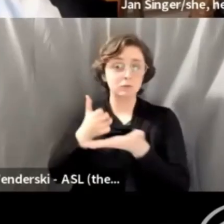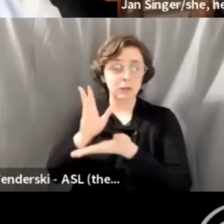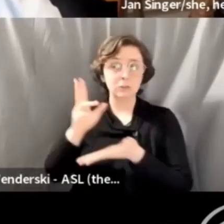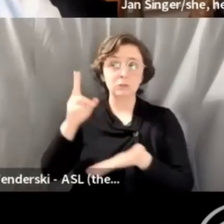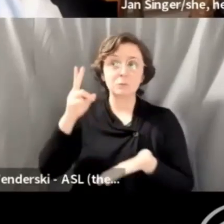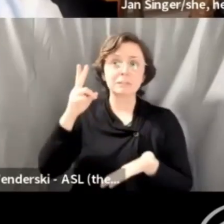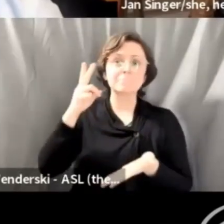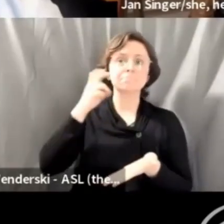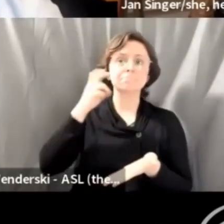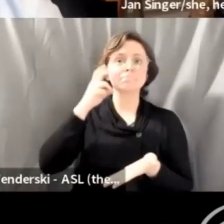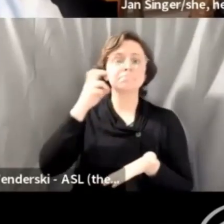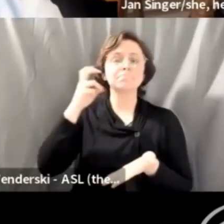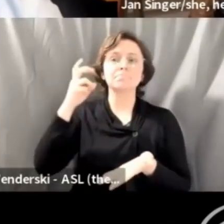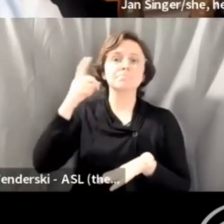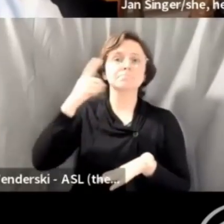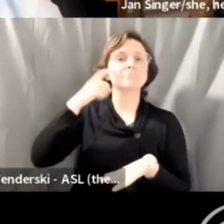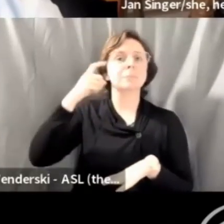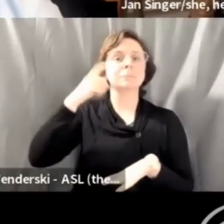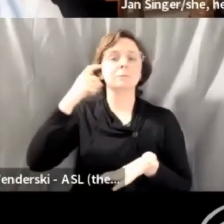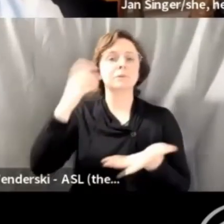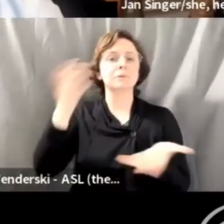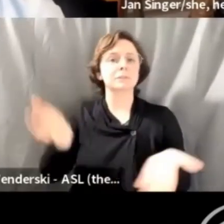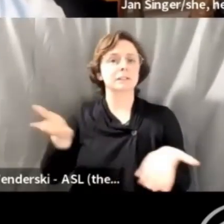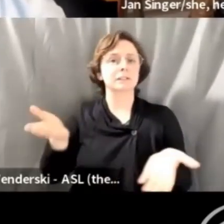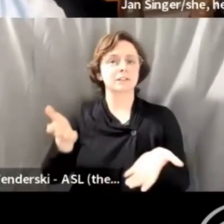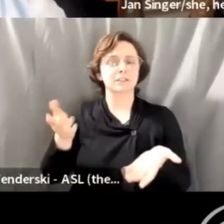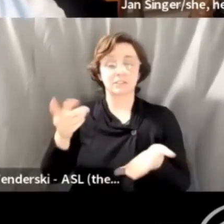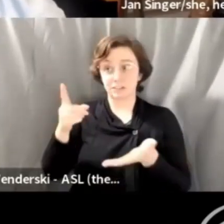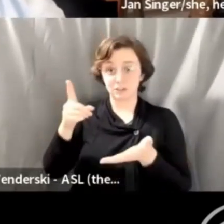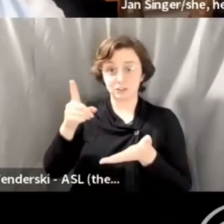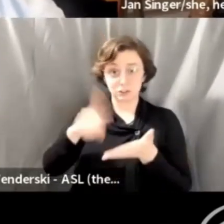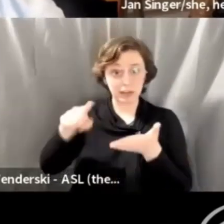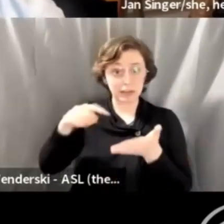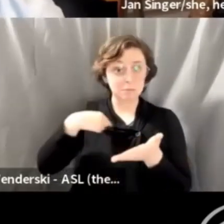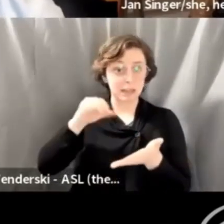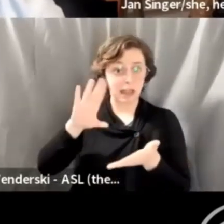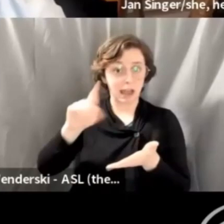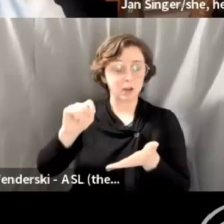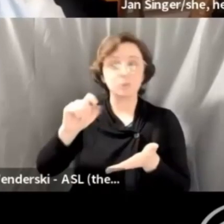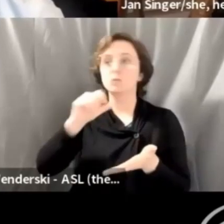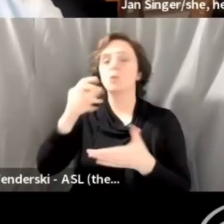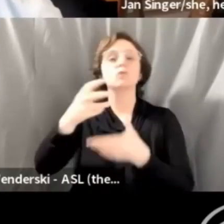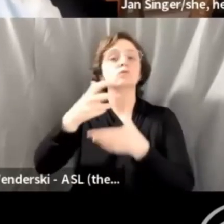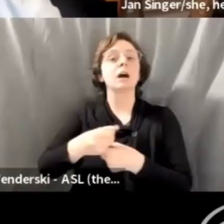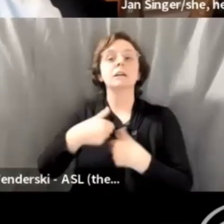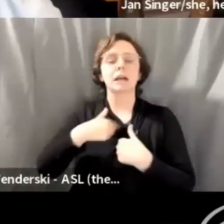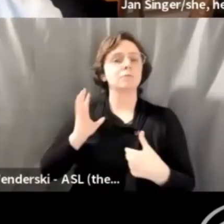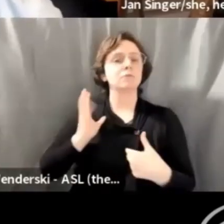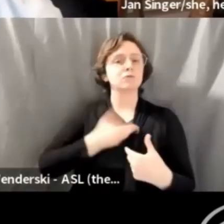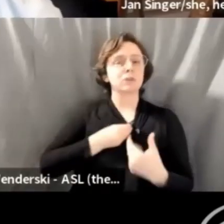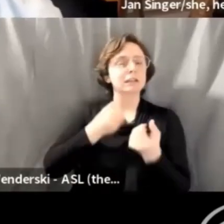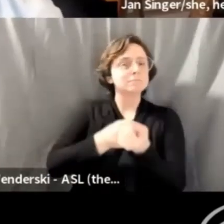right, and check me out, right? Like, don't take my word for it that I'm trans affirming.